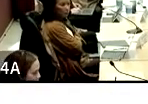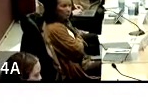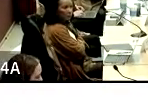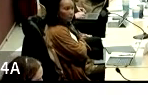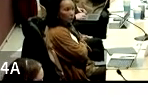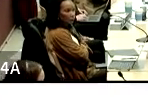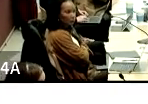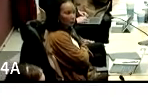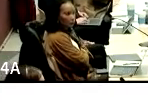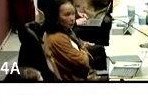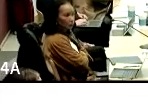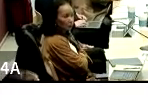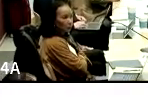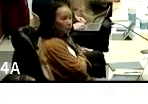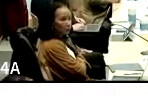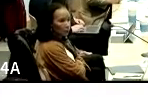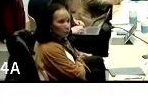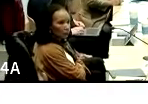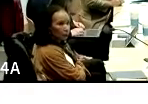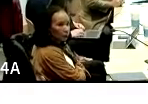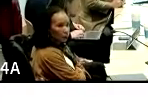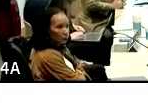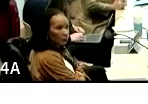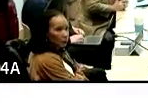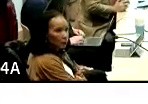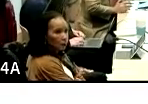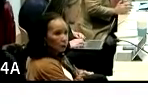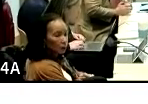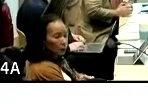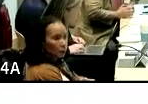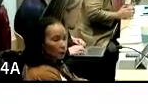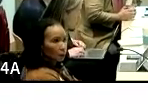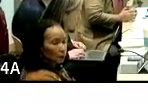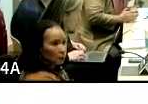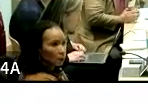but is interoperability part of this accreditation and/or is it a part